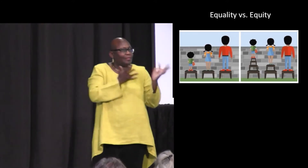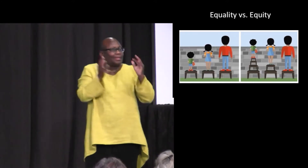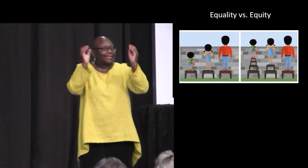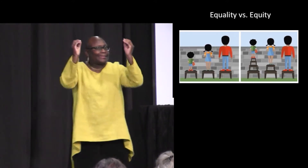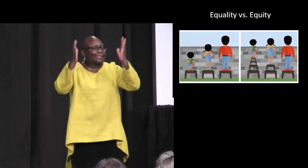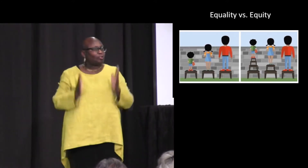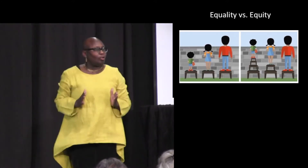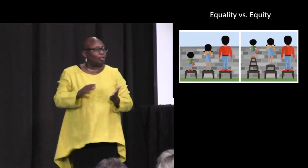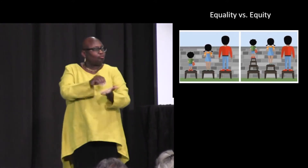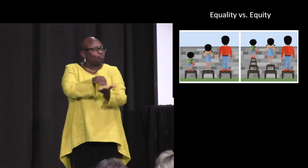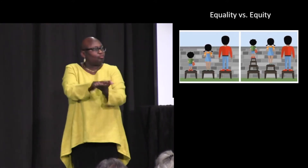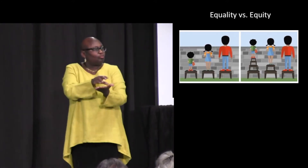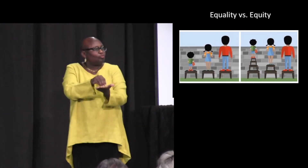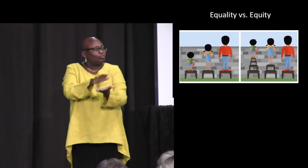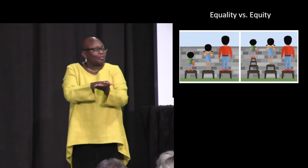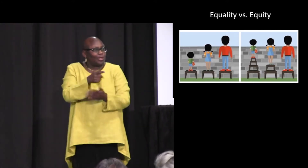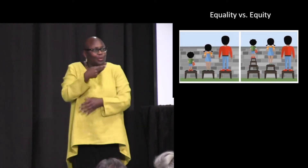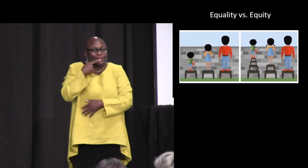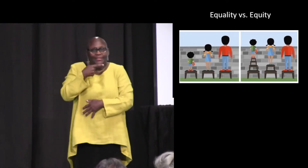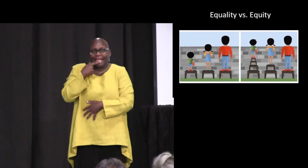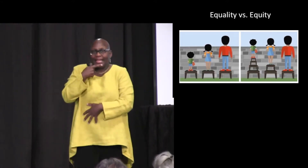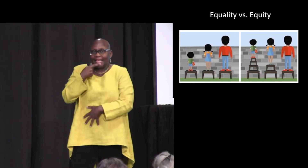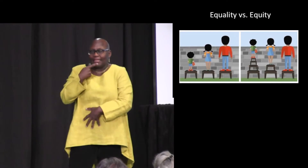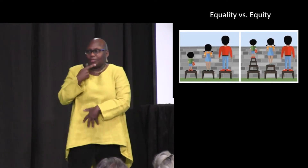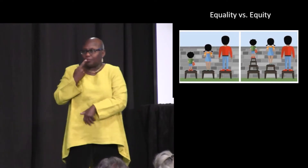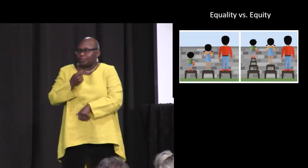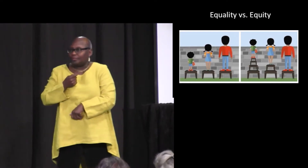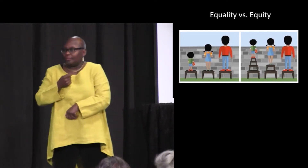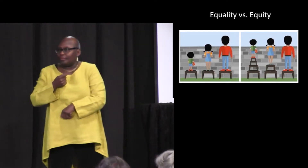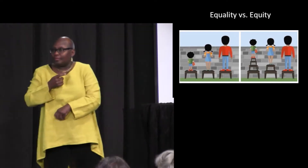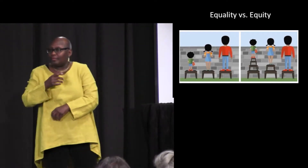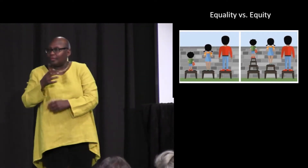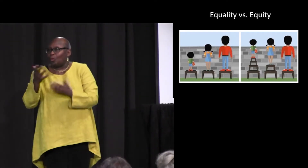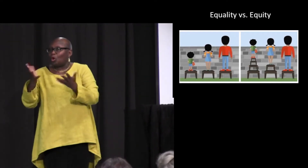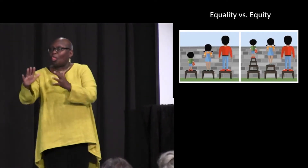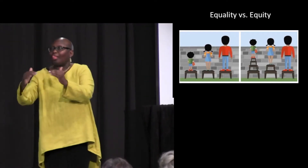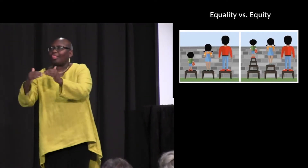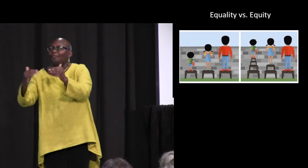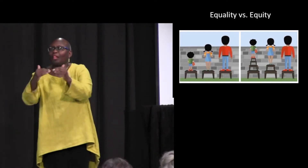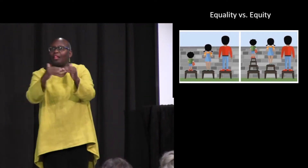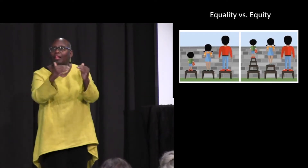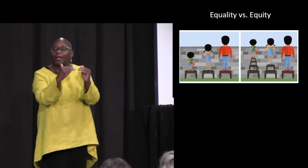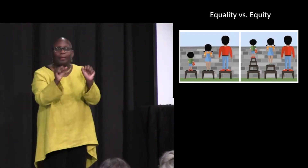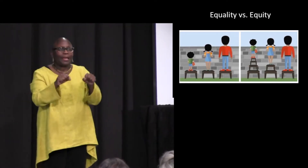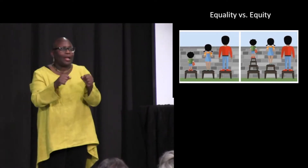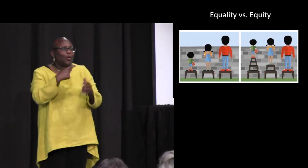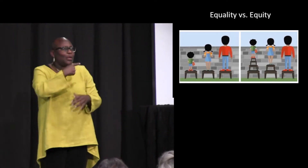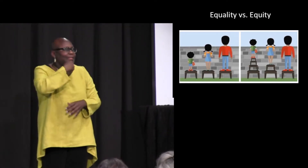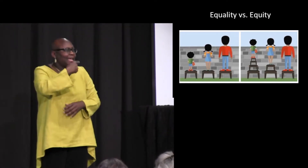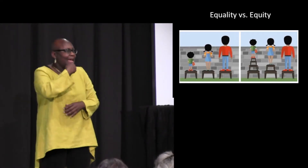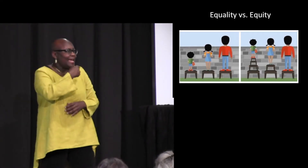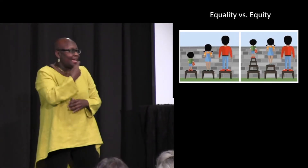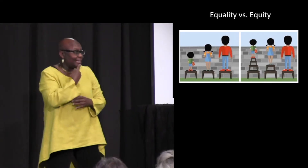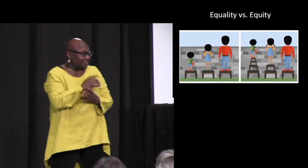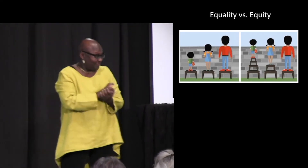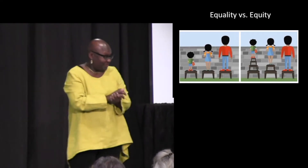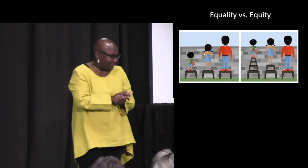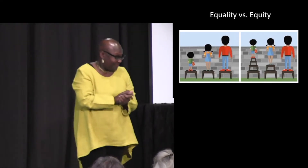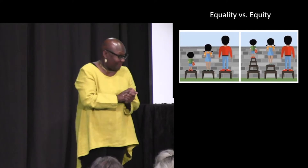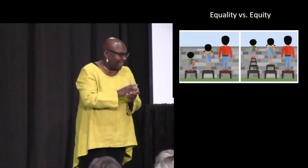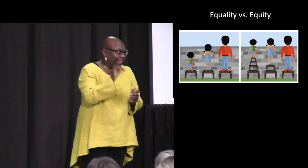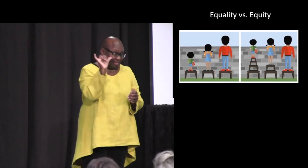your IEPs, your report cards?